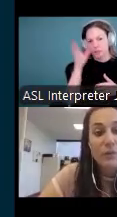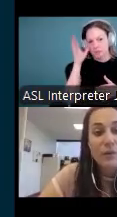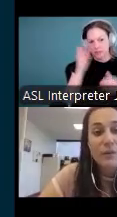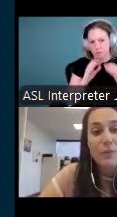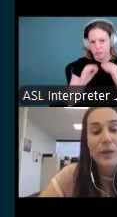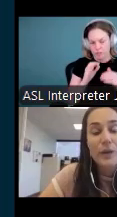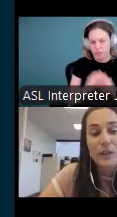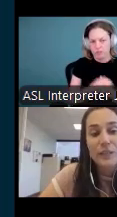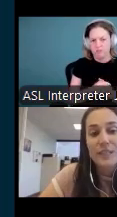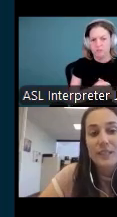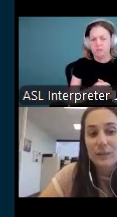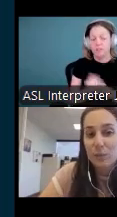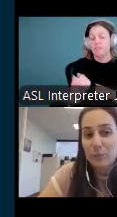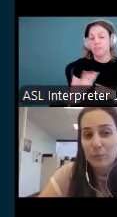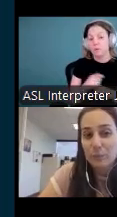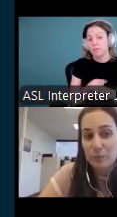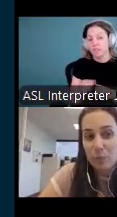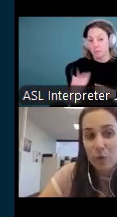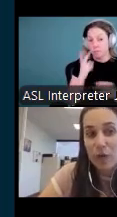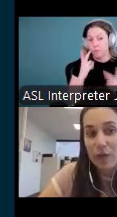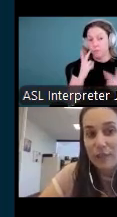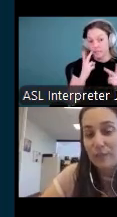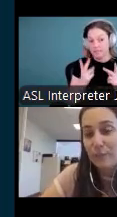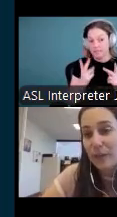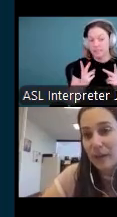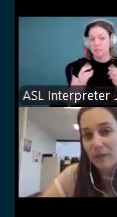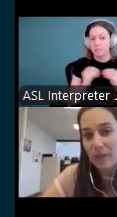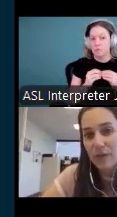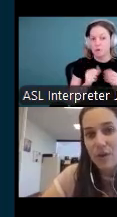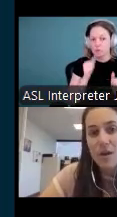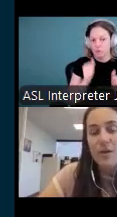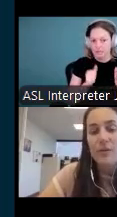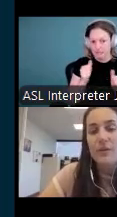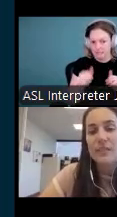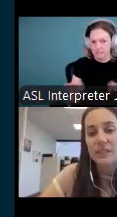of them, we are seeing a little more aggressive behavior, we are